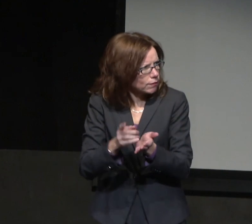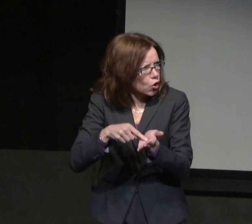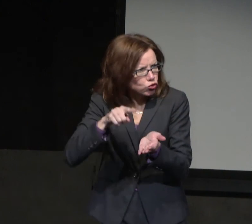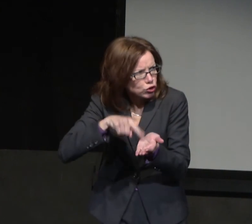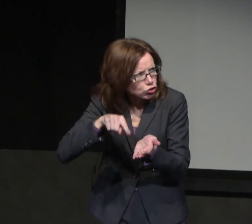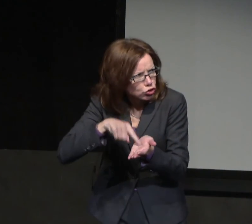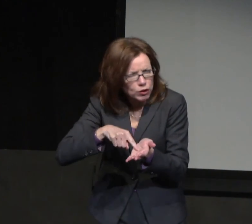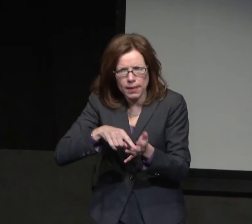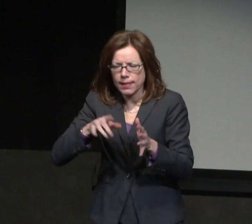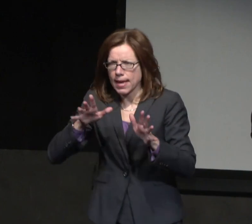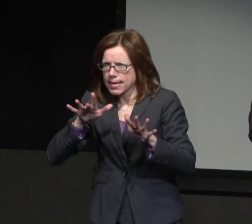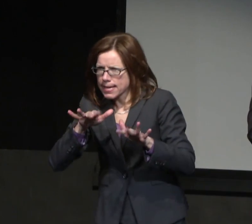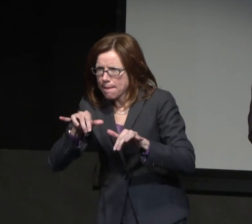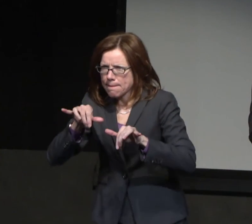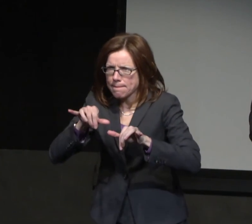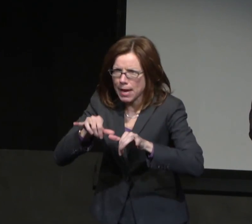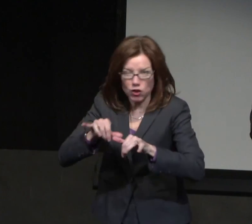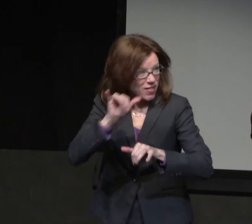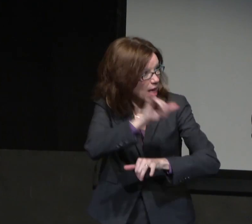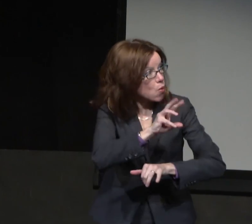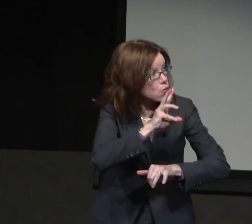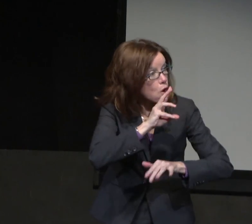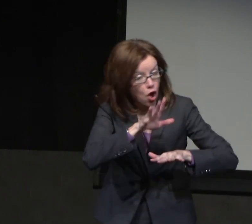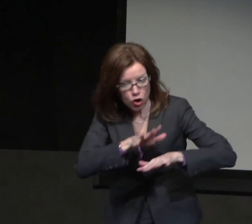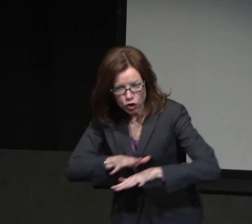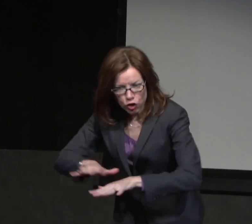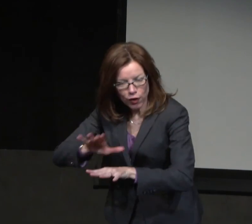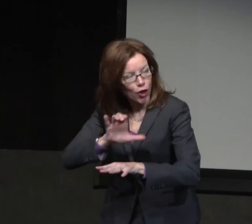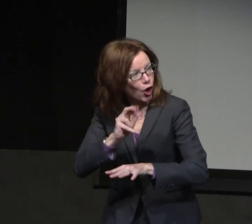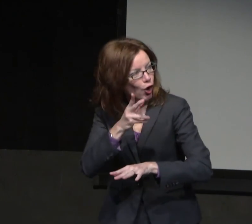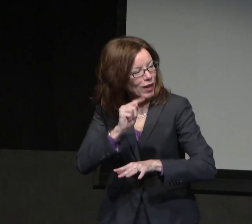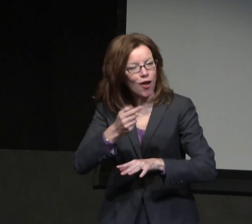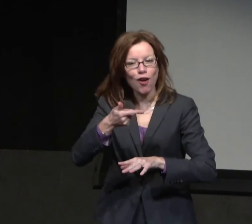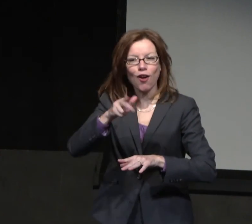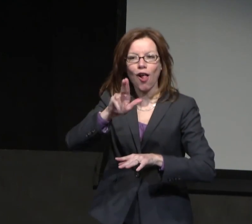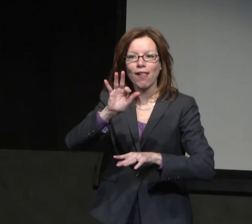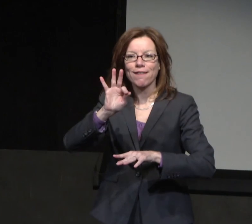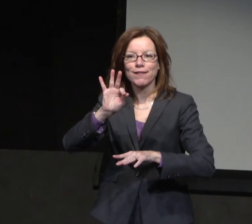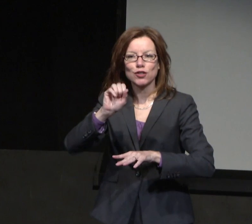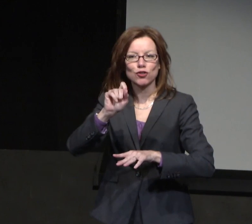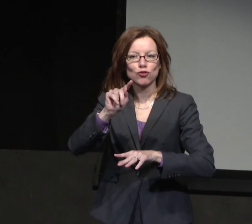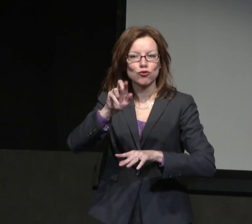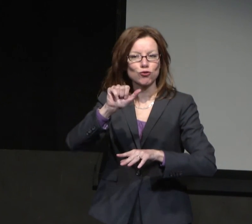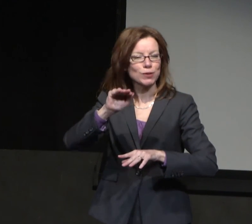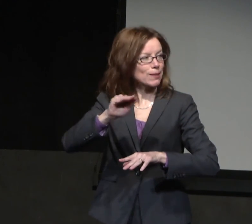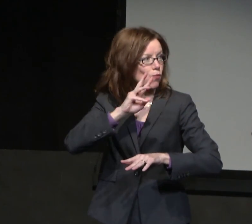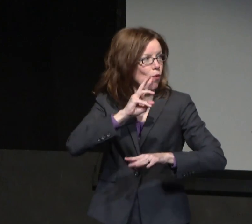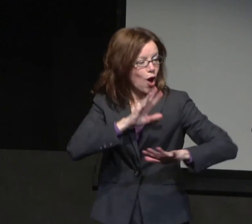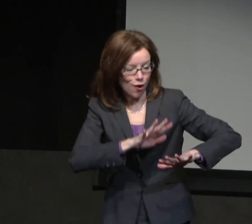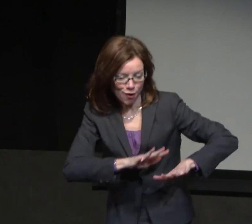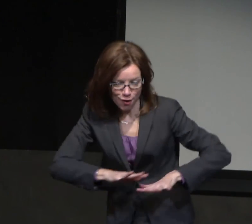There are people measuring that current, the Gulf Stream current. There are people with measurements in the ocean,